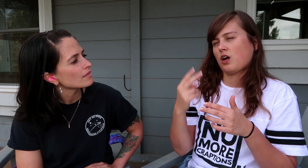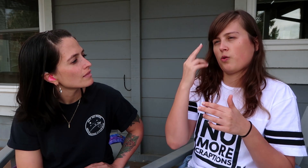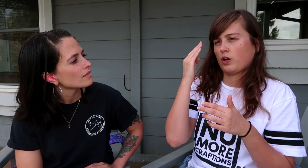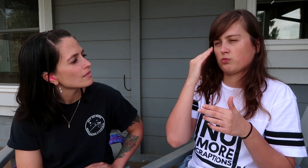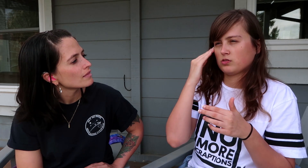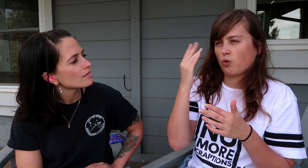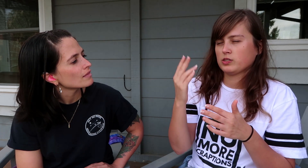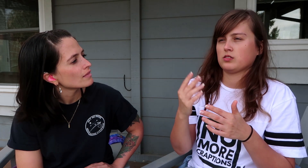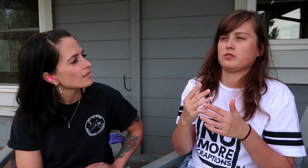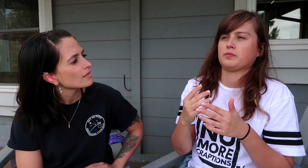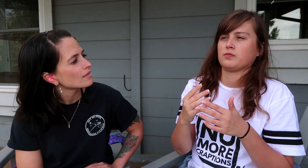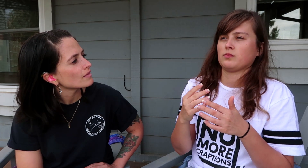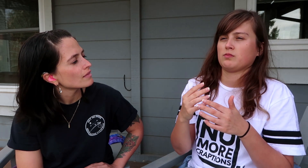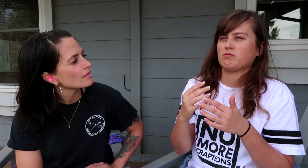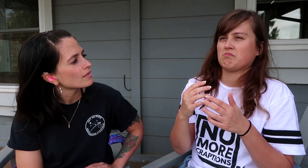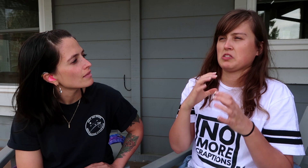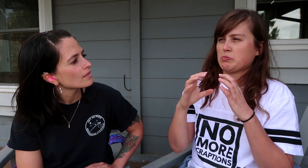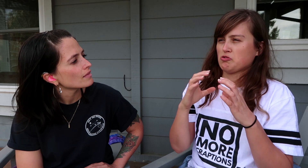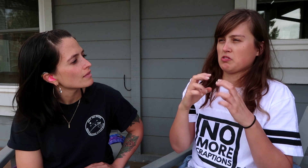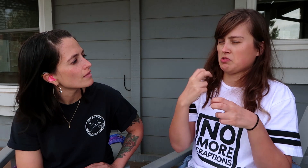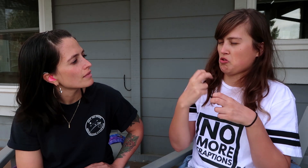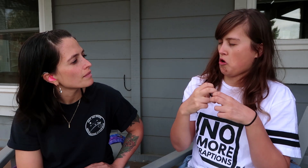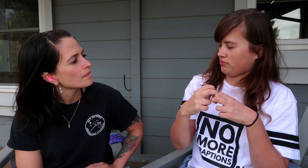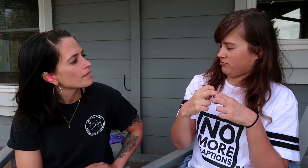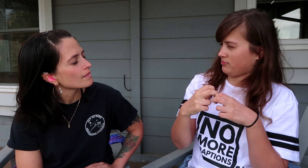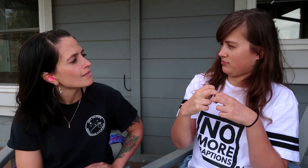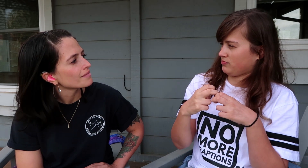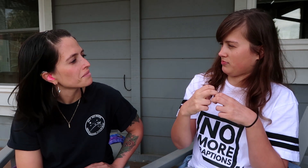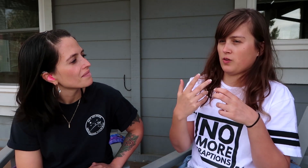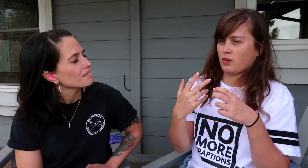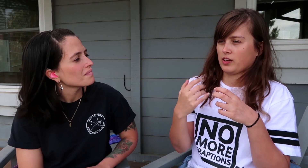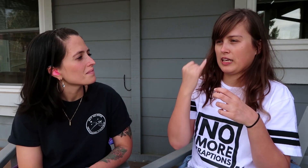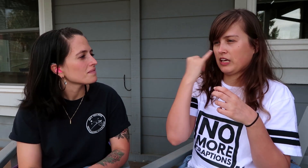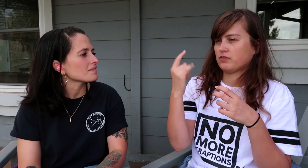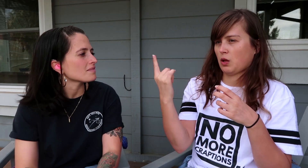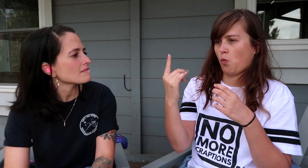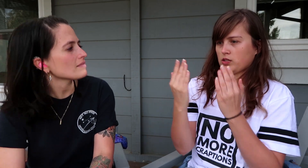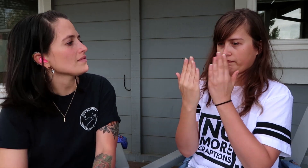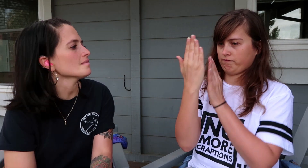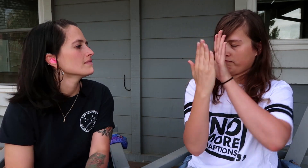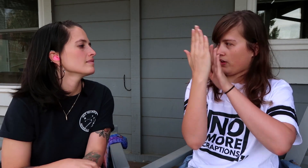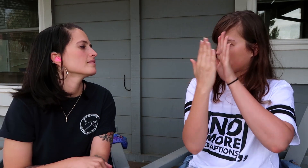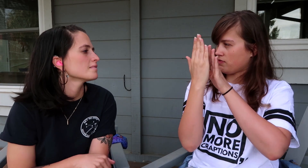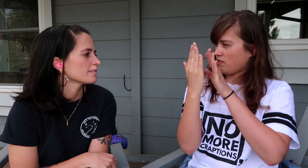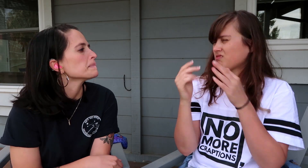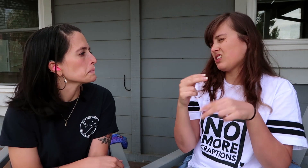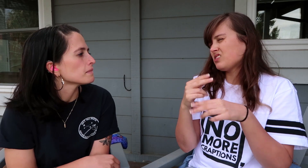I started to notice, that communication was getting harder. If someone was face to face with me,